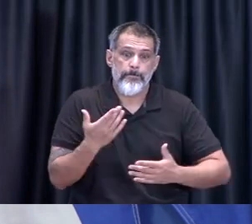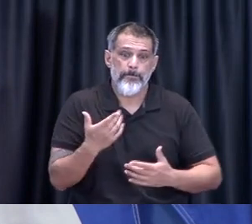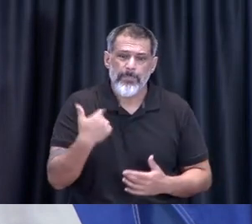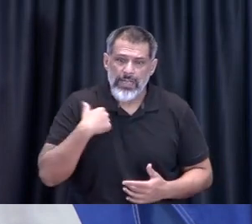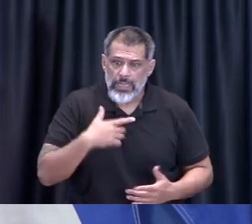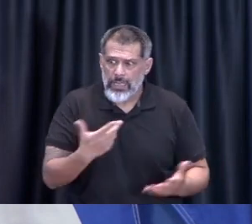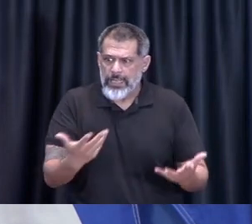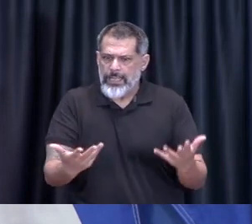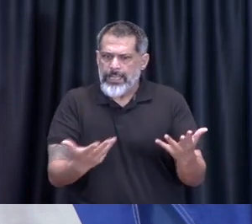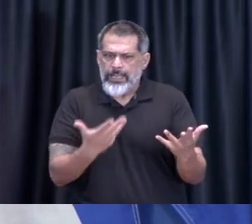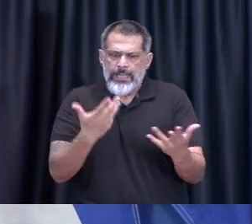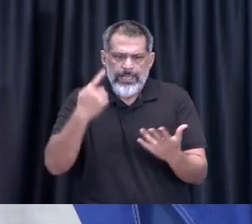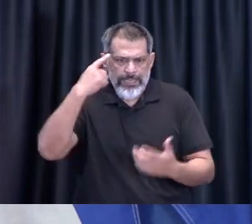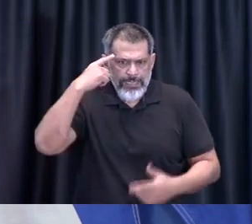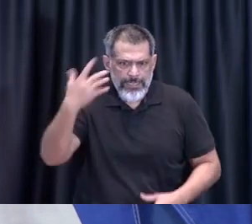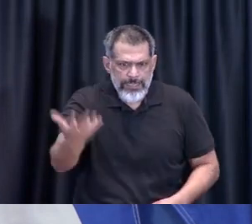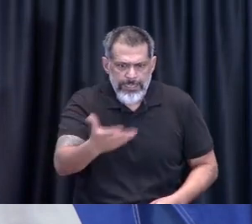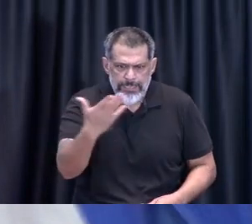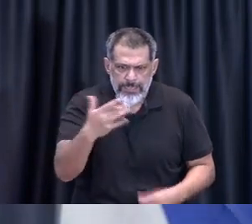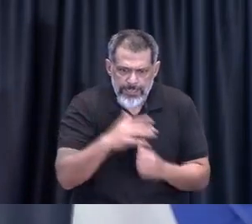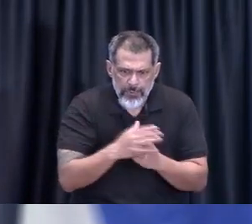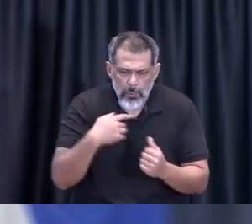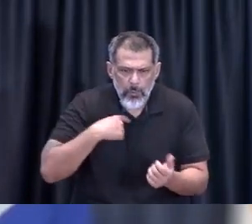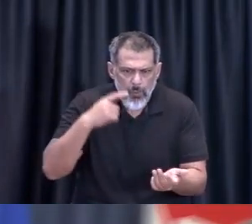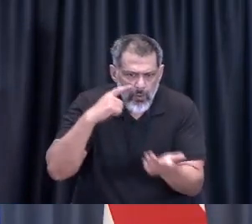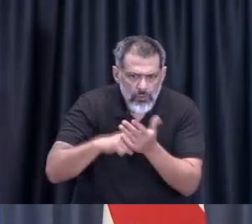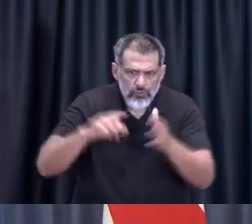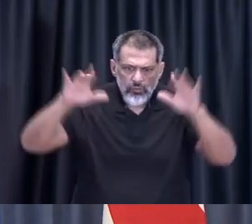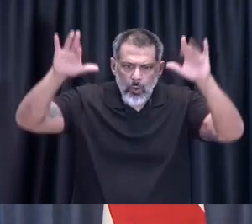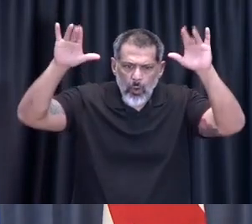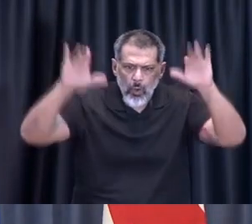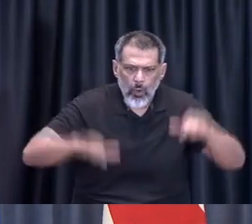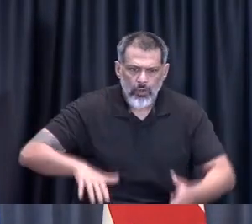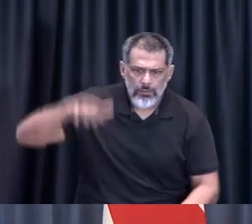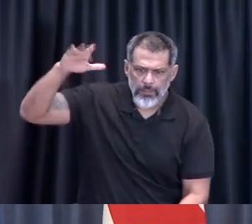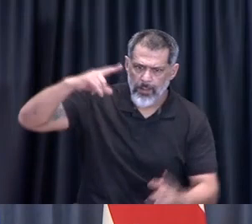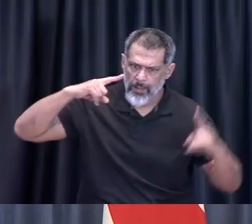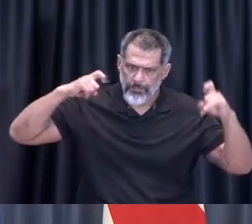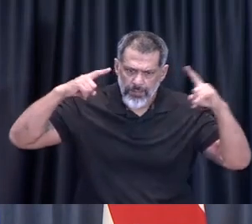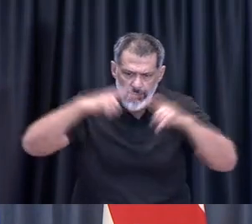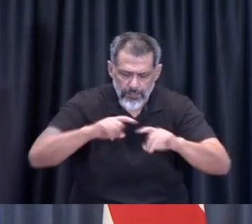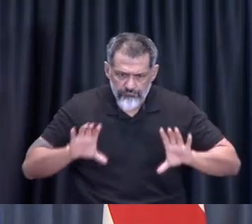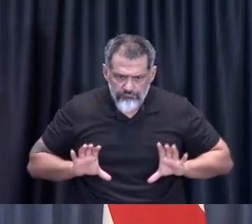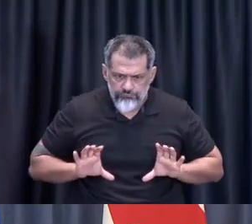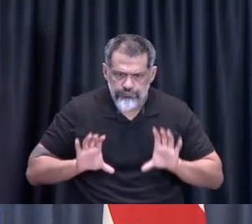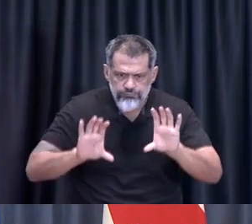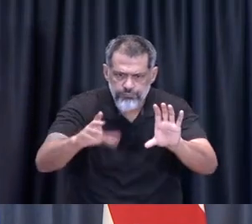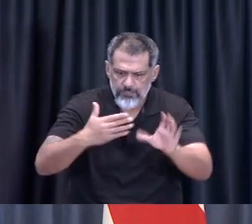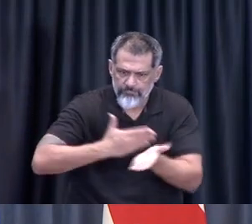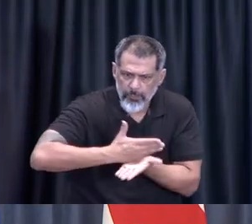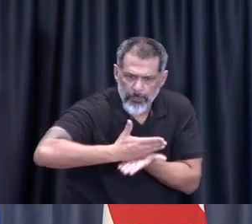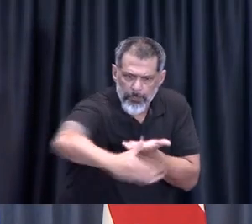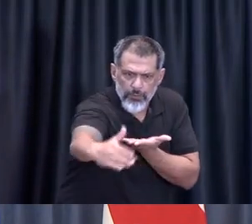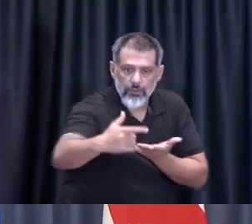all of the components of our snow clearing and removal. I think part of the challenge with the storm, this big and we continue to